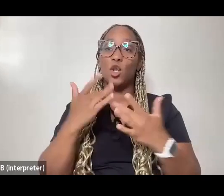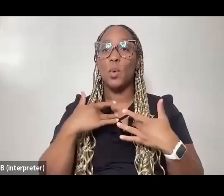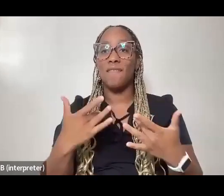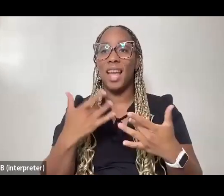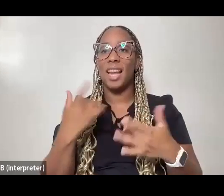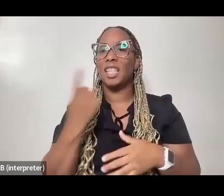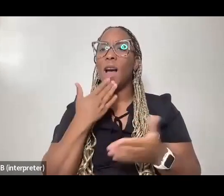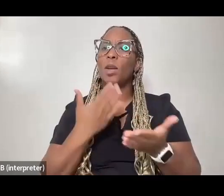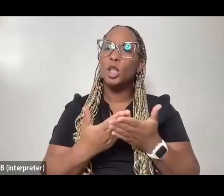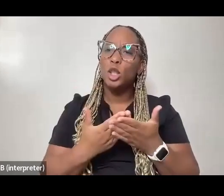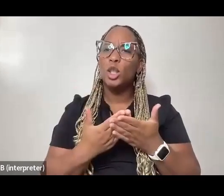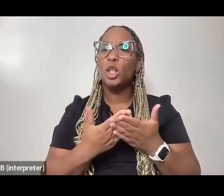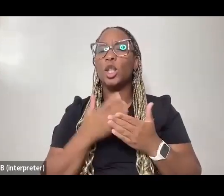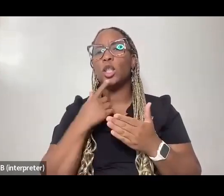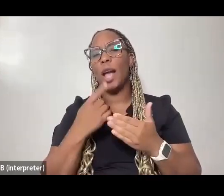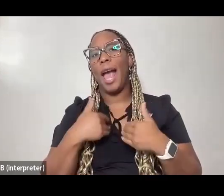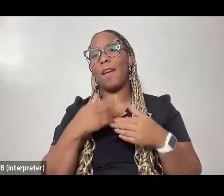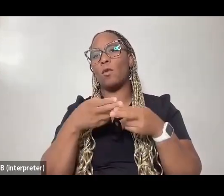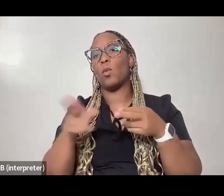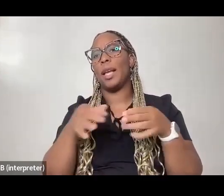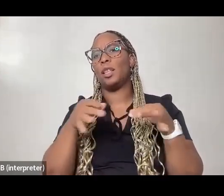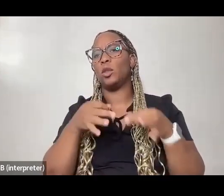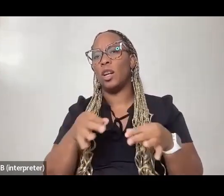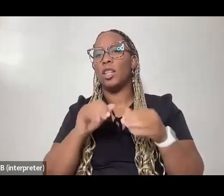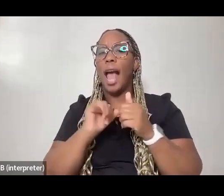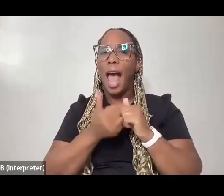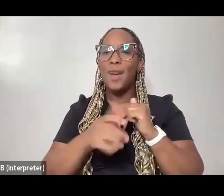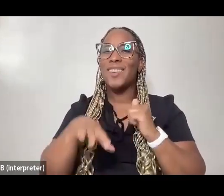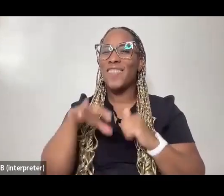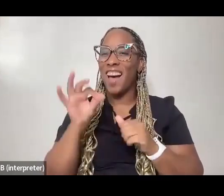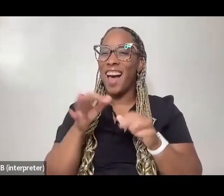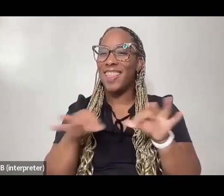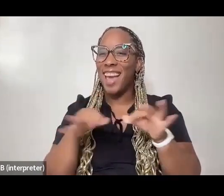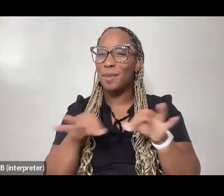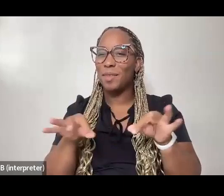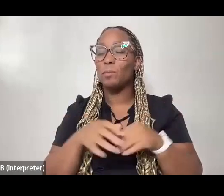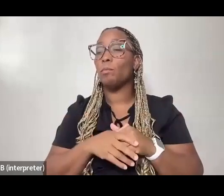always great for just giving those quick instructions of how to find the captioning. Because, again, your entire